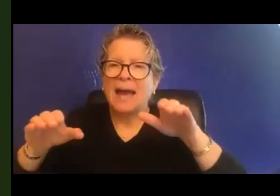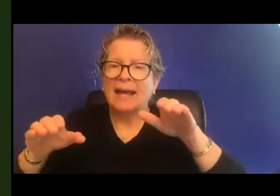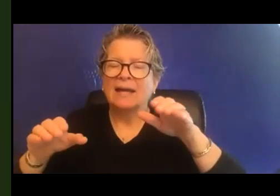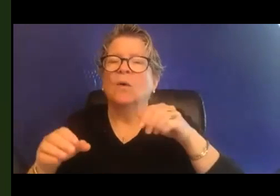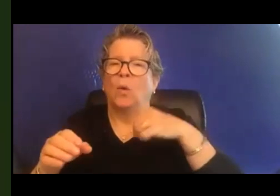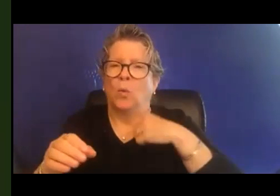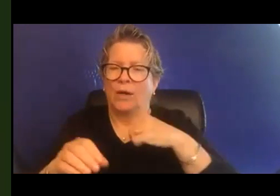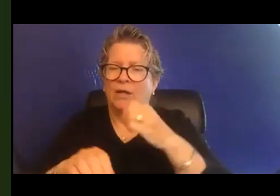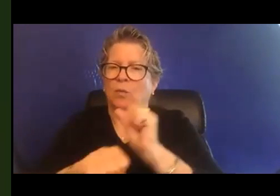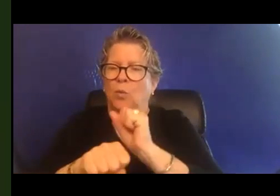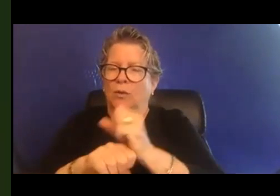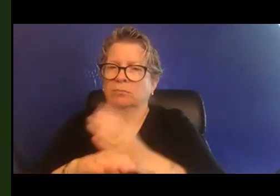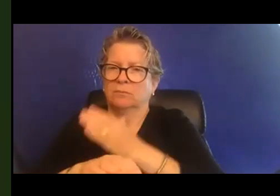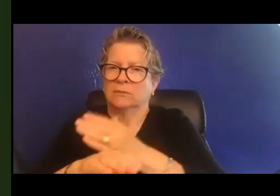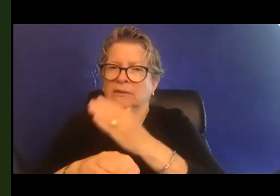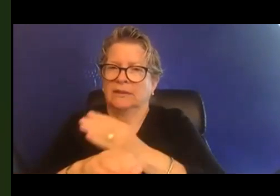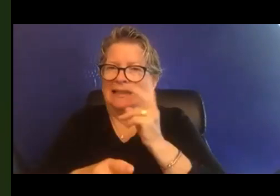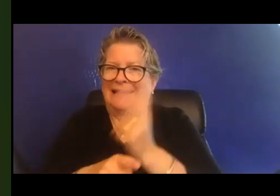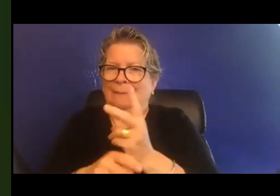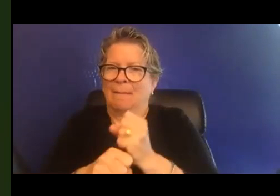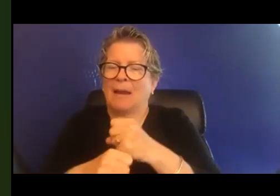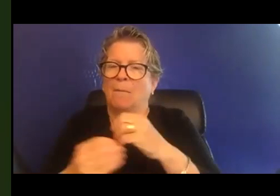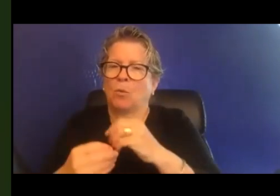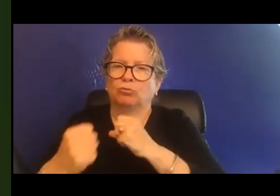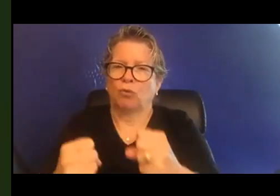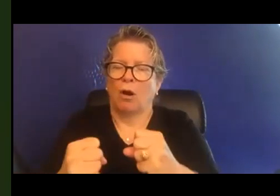stabilize that and also a retaining wall just uphill of